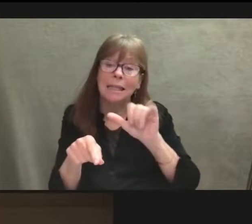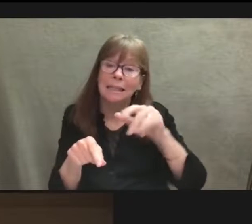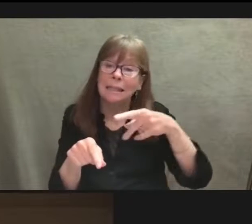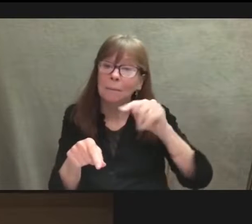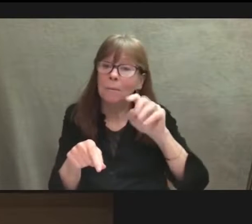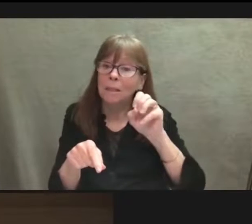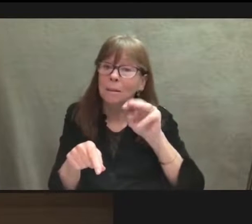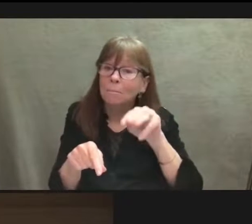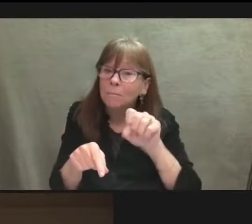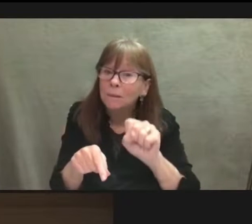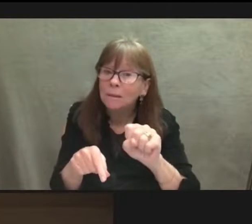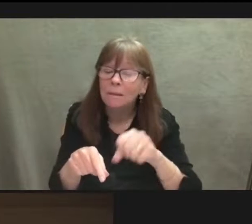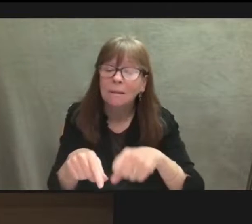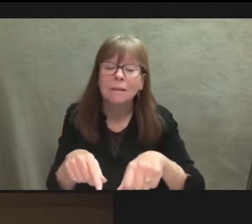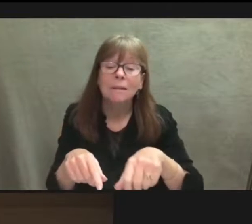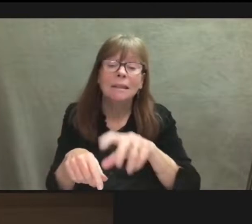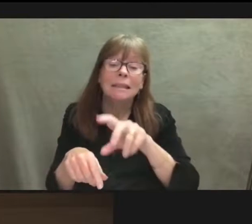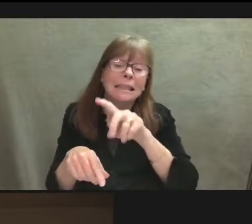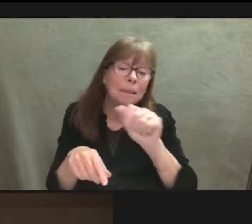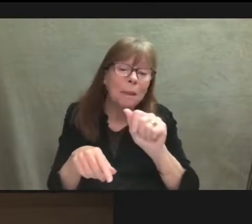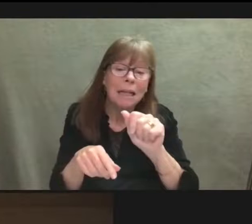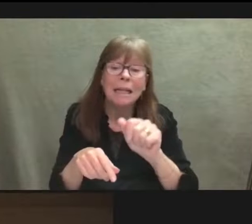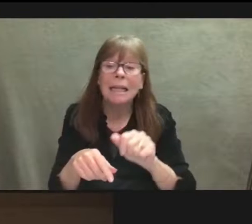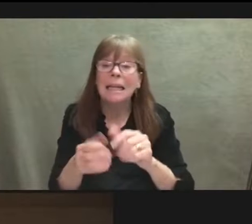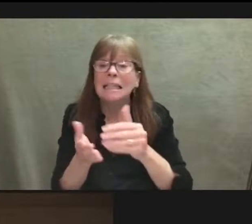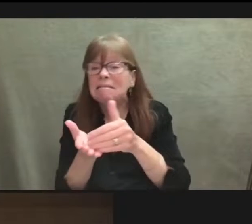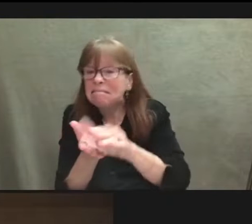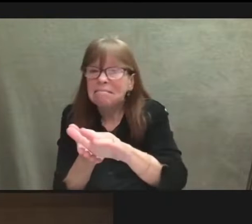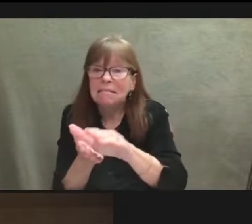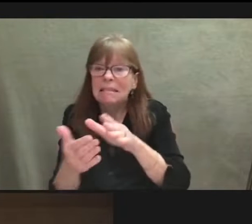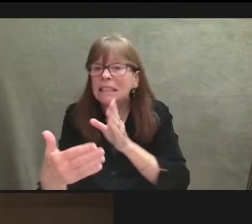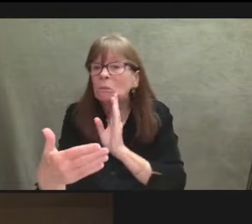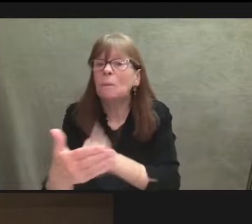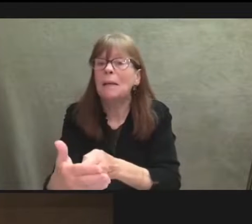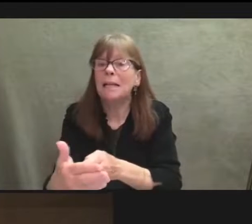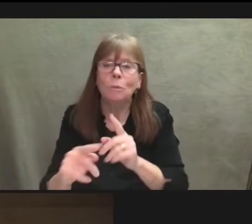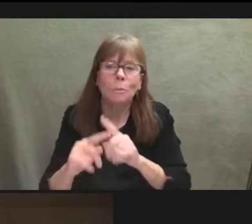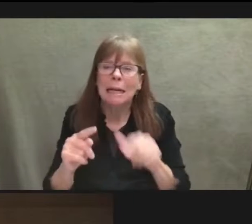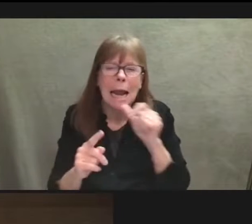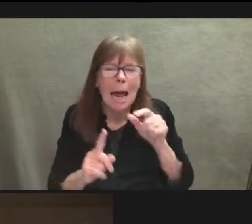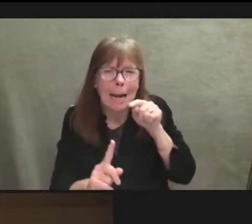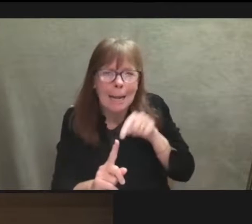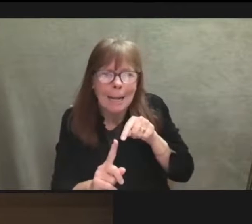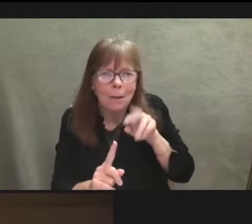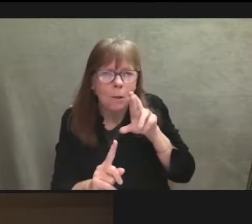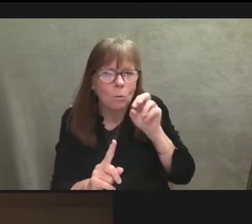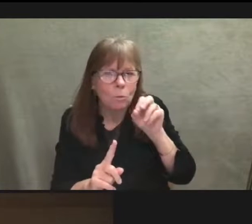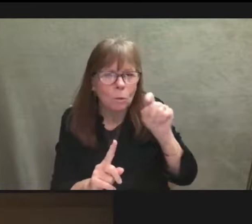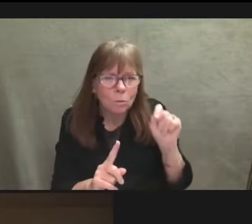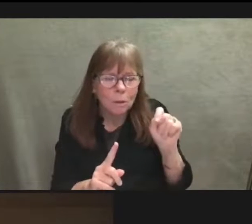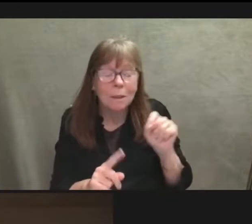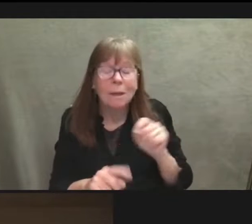disability discrimination, but not the root. And the root of disability oppression is ableism.